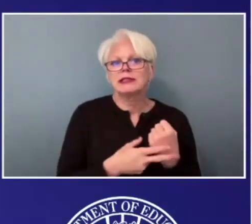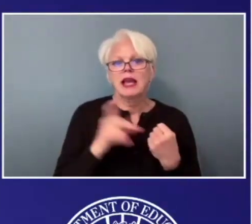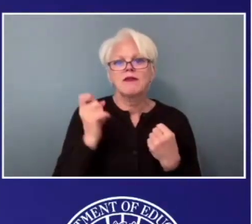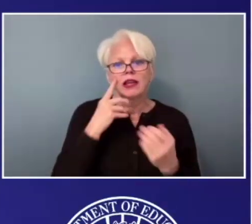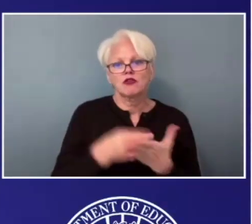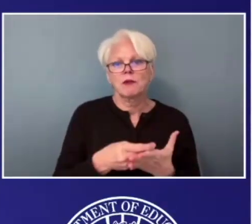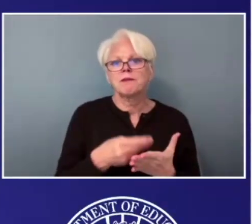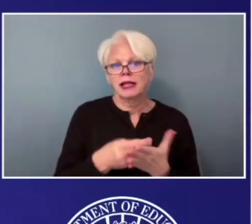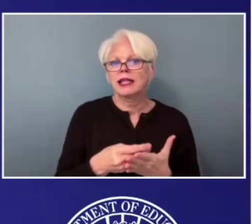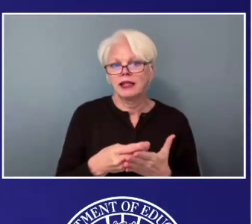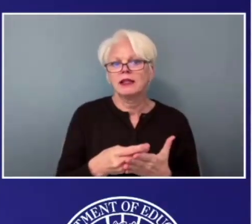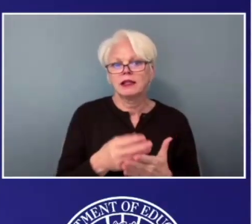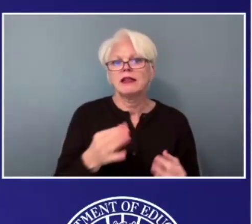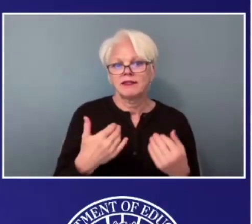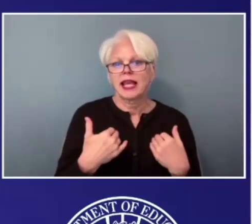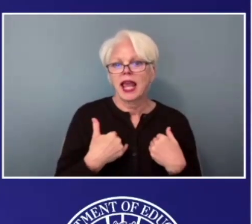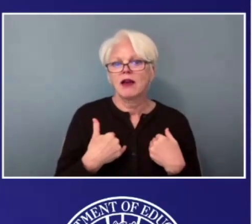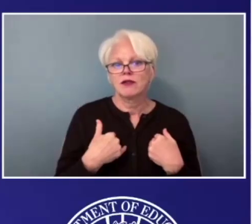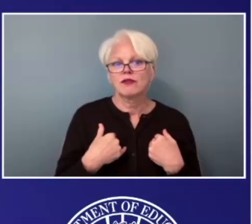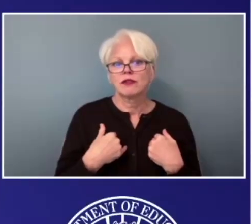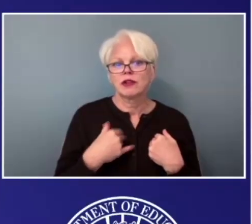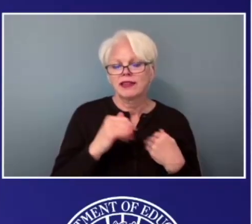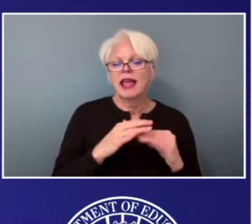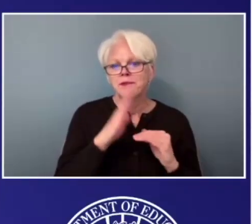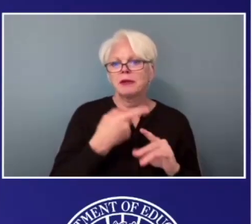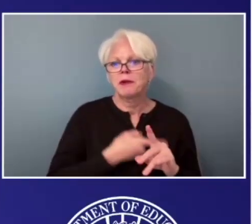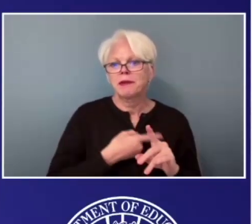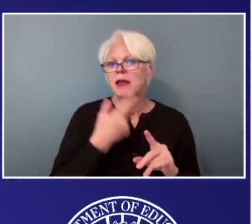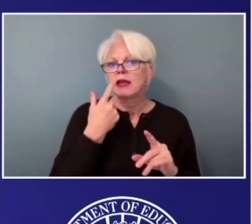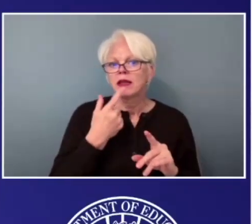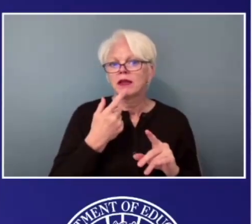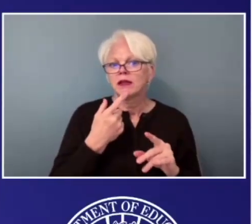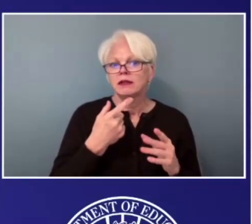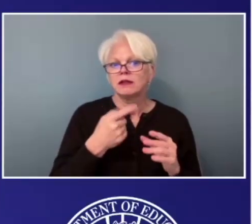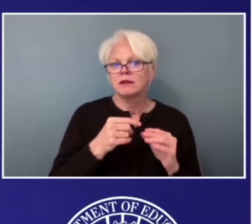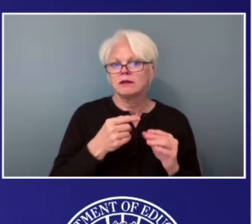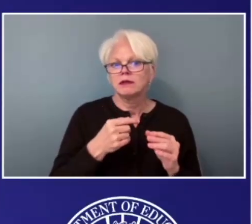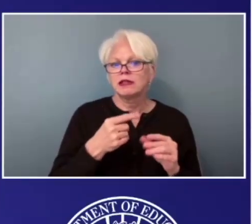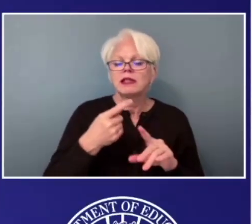to have the -- that minimum payment because they're paying the servicer per month.